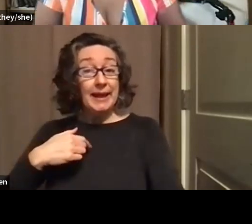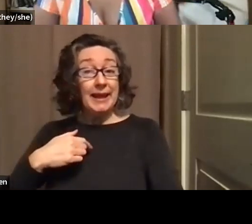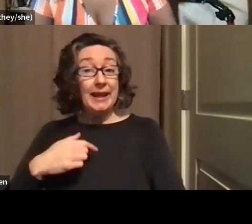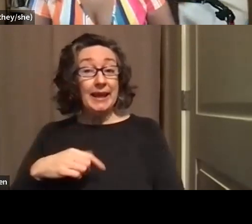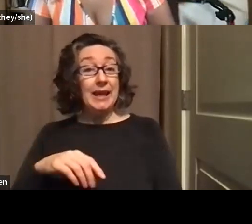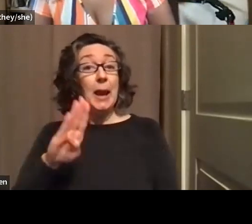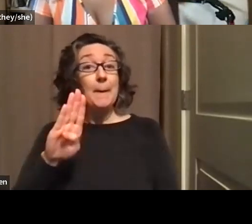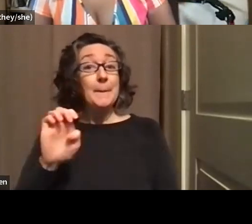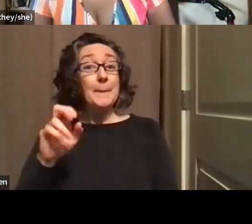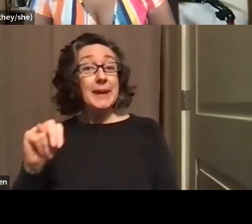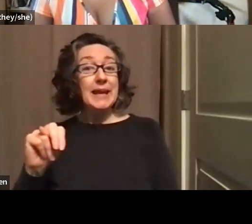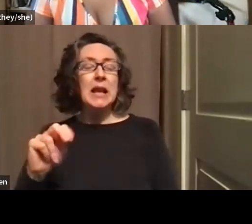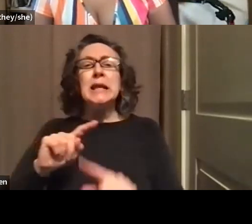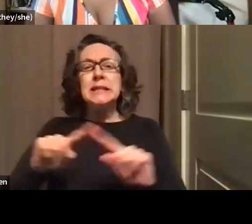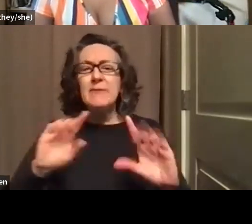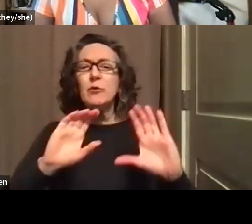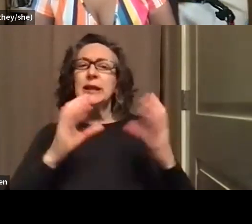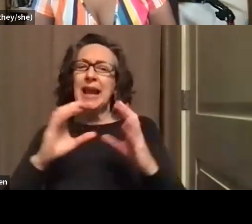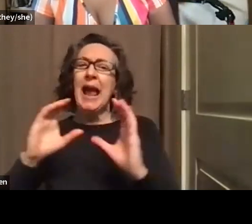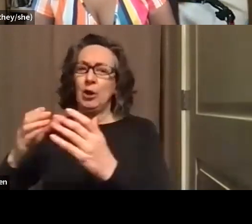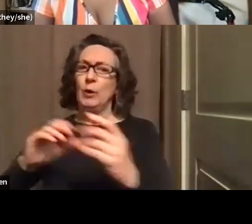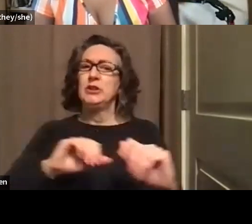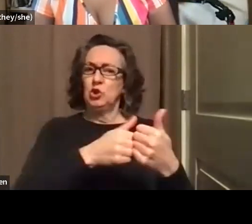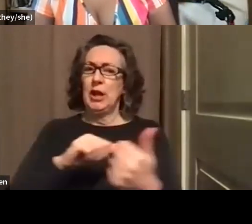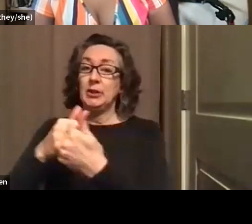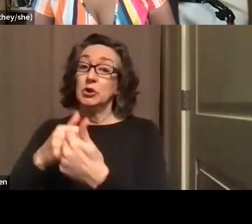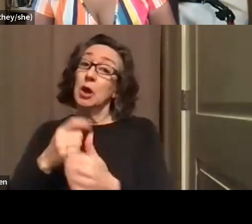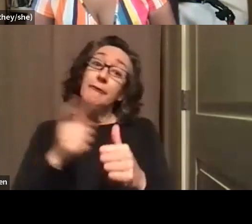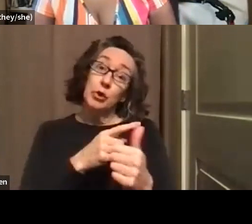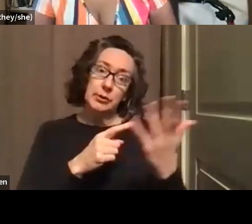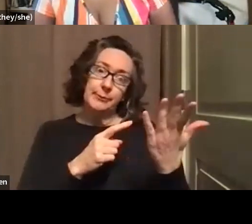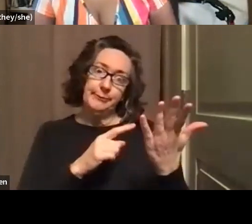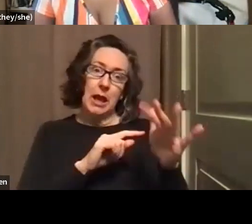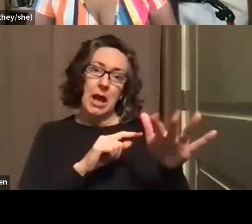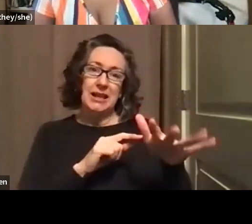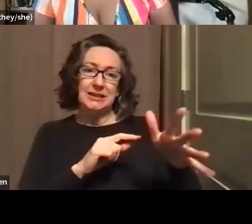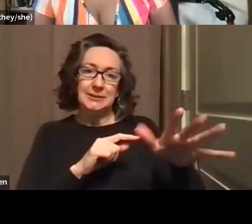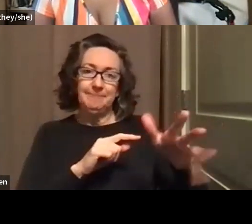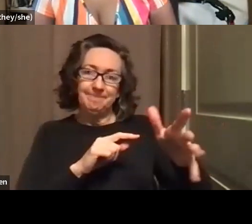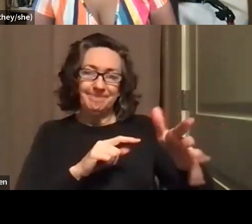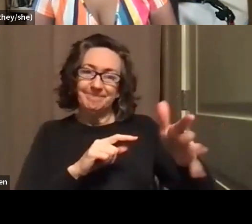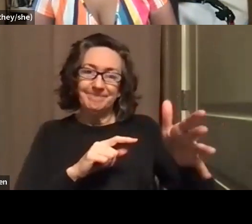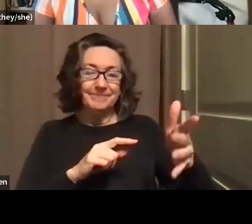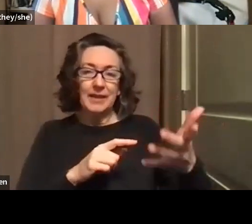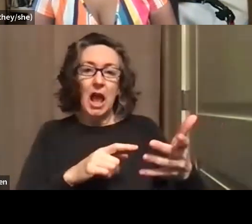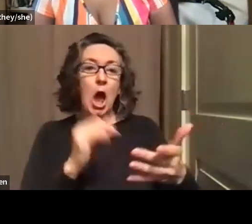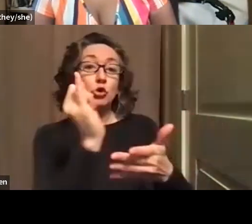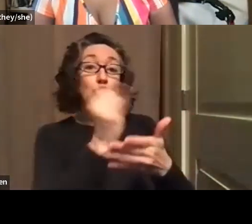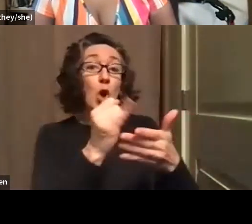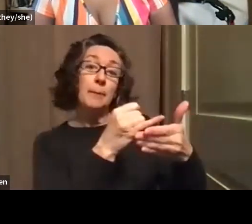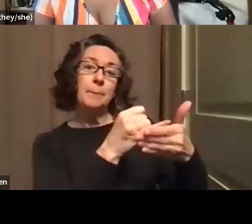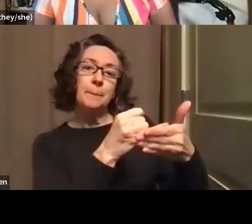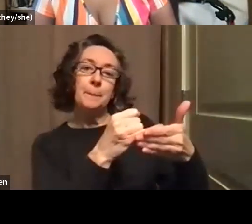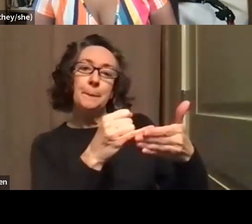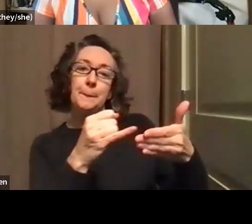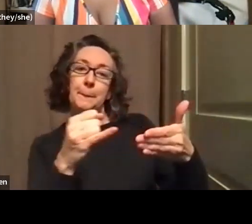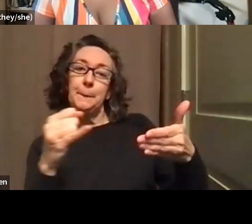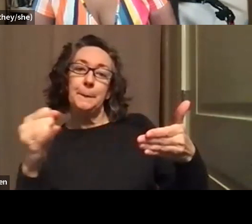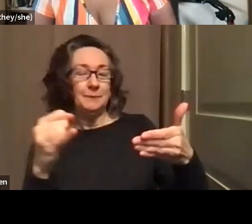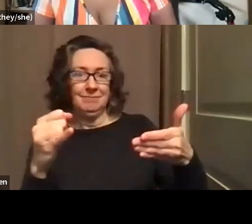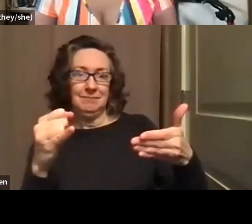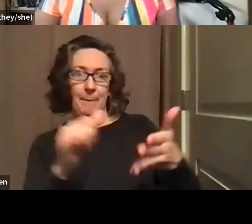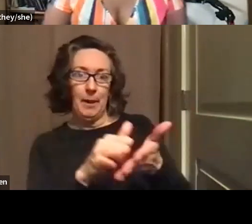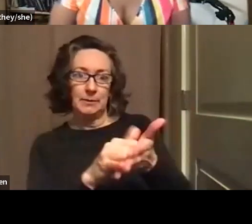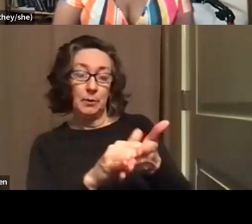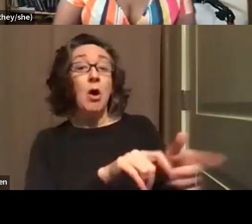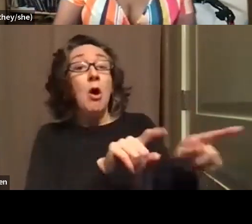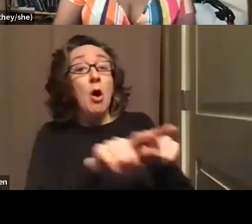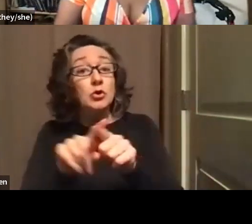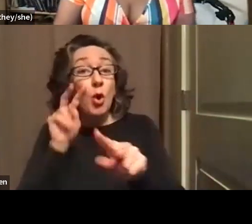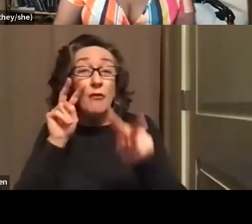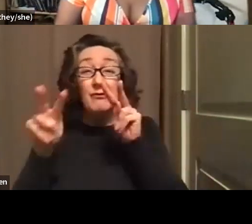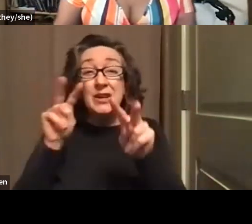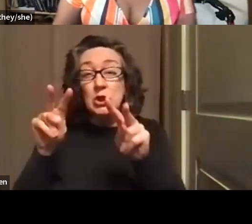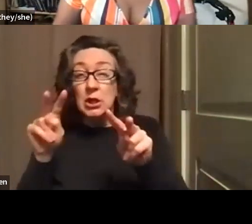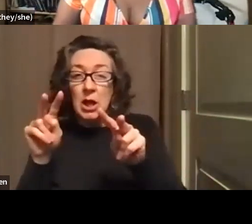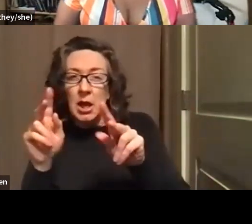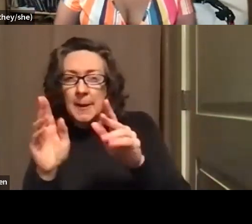One challenge one is my hand tremor, my vision, I can't make corners match because